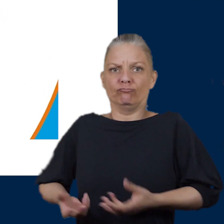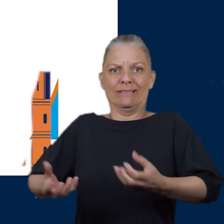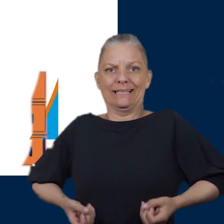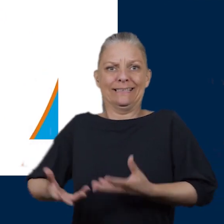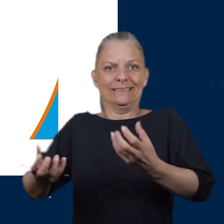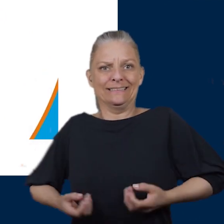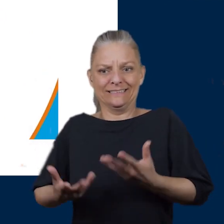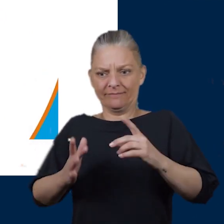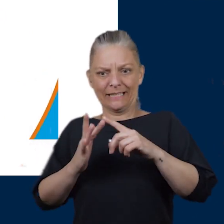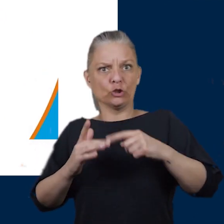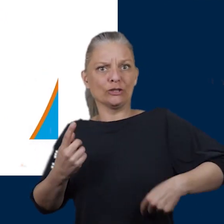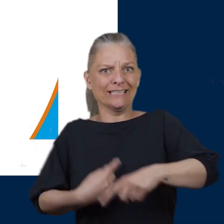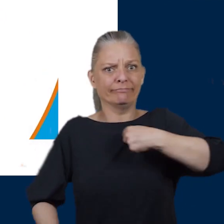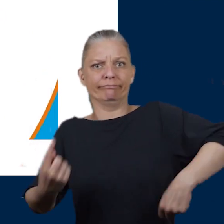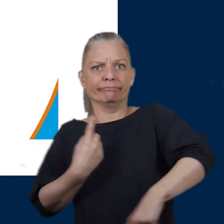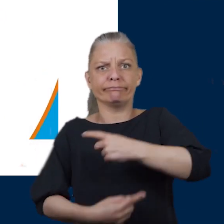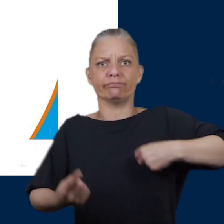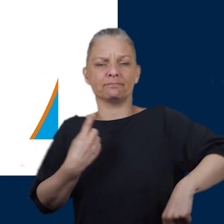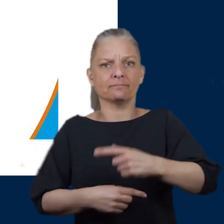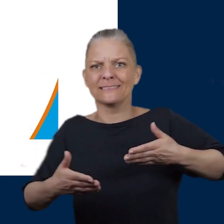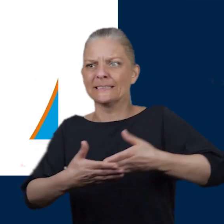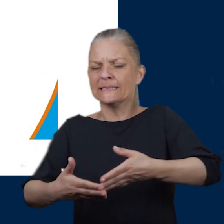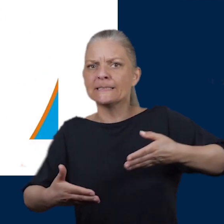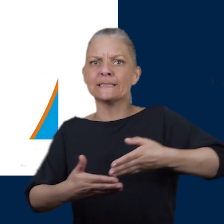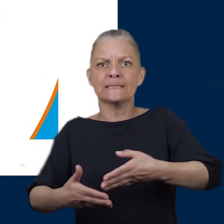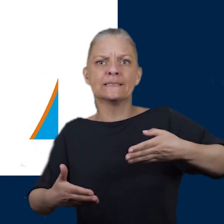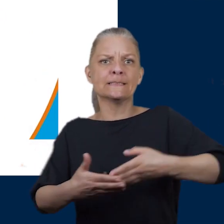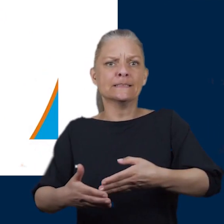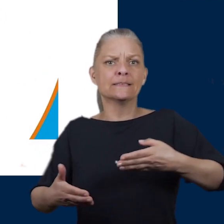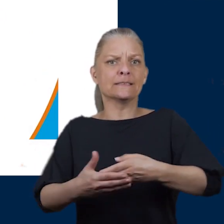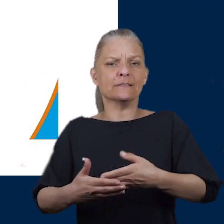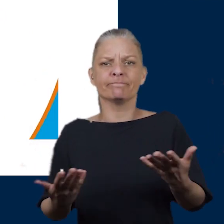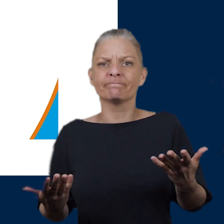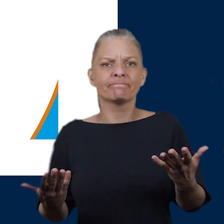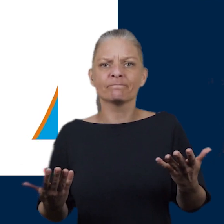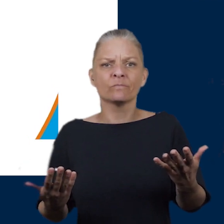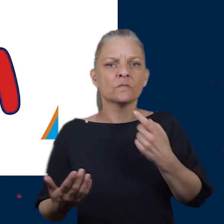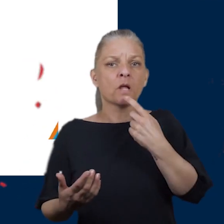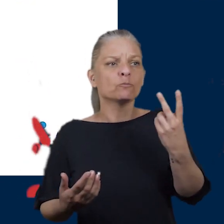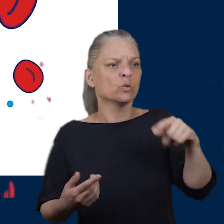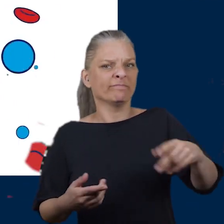properly blood glucose levels keep rising so more insulin is released. For some people with type